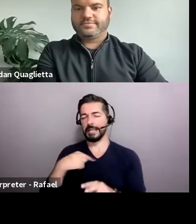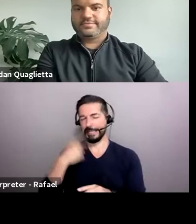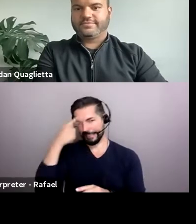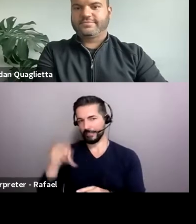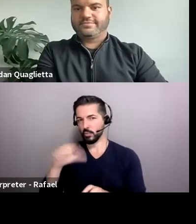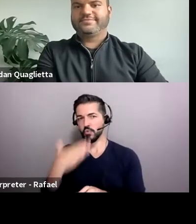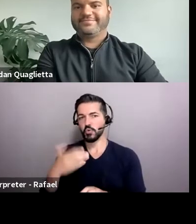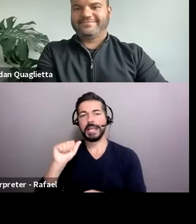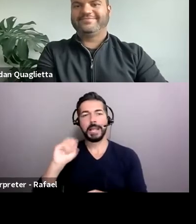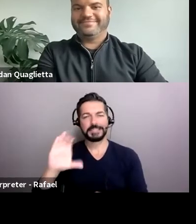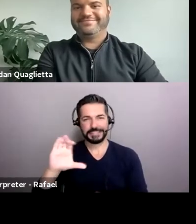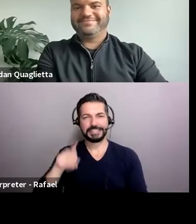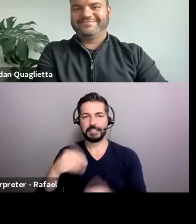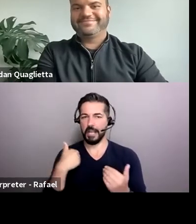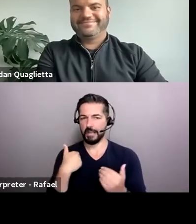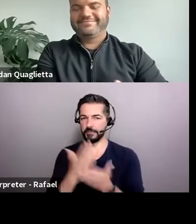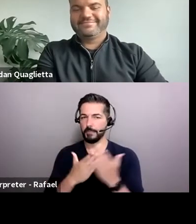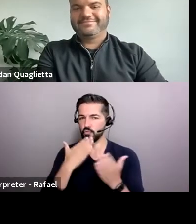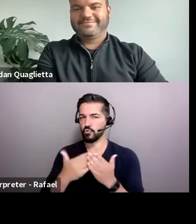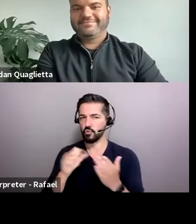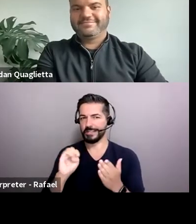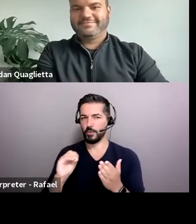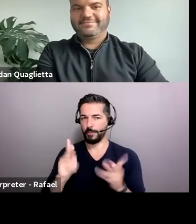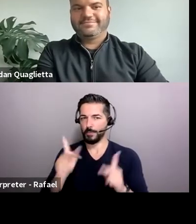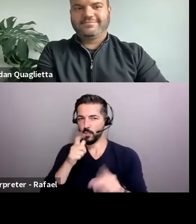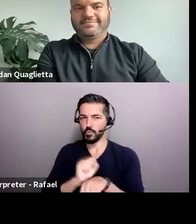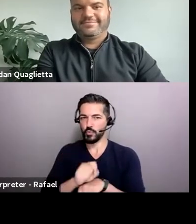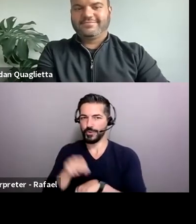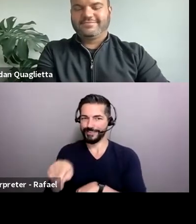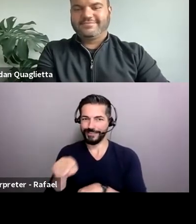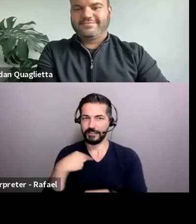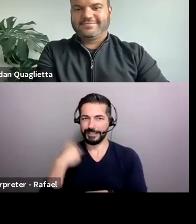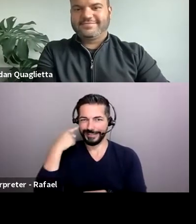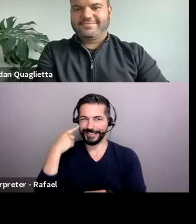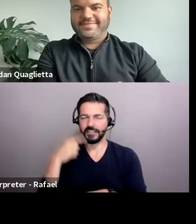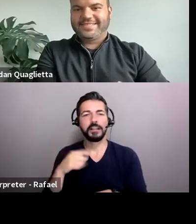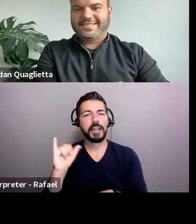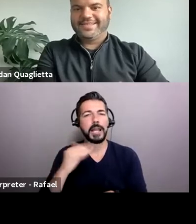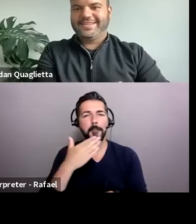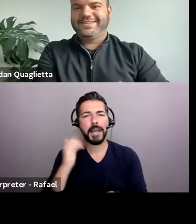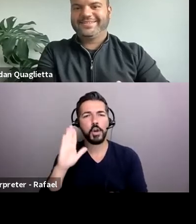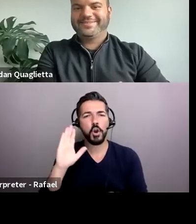good SEOs there. Can I like, Better Call Saul, I don't even know when the last time there was a better Call Saul episode.